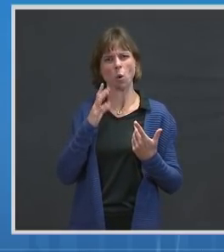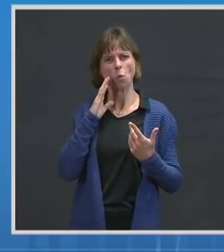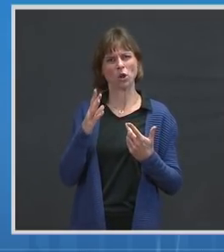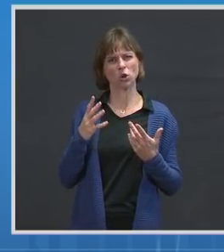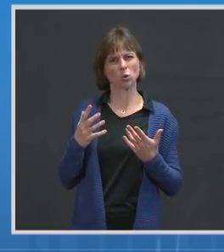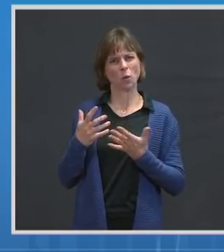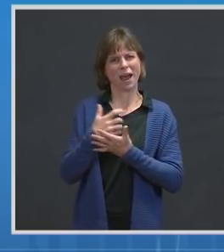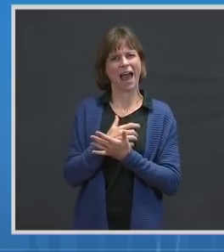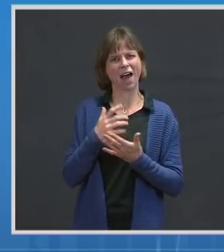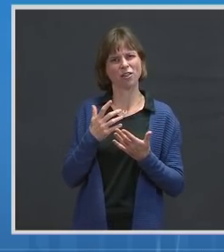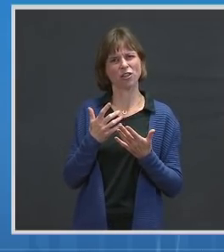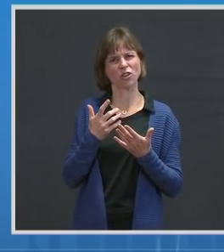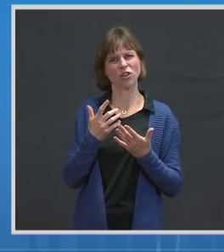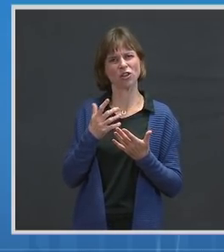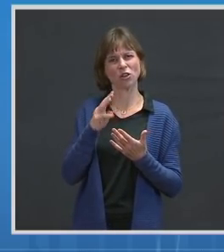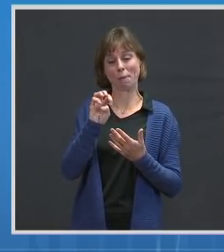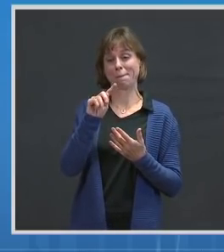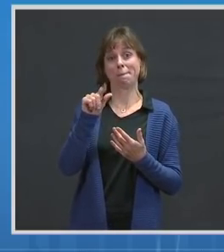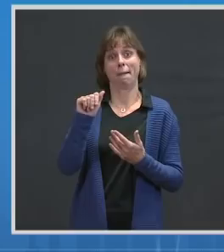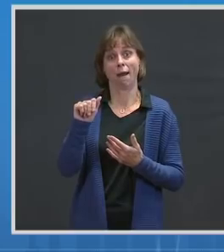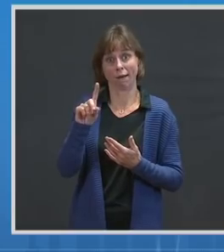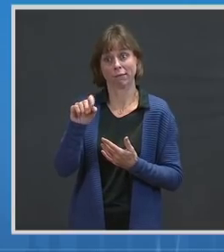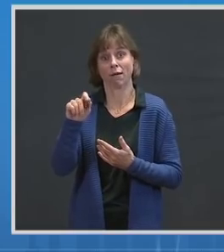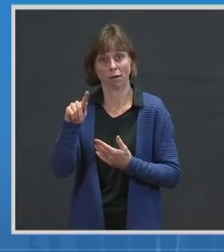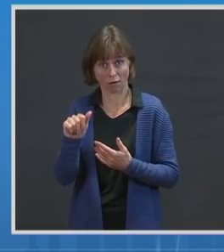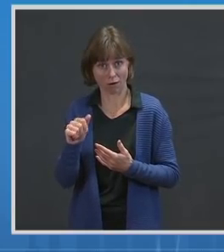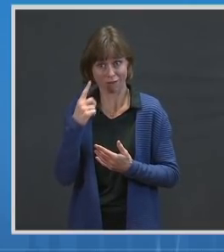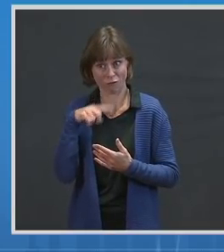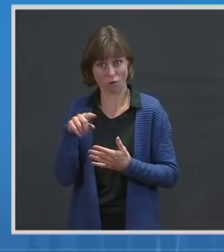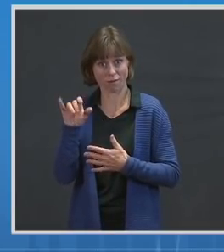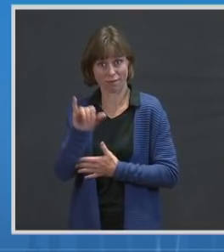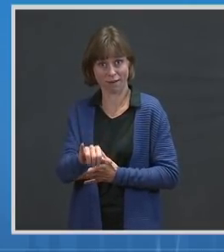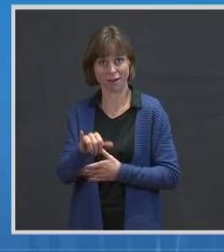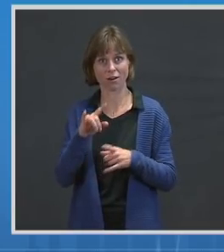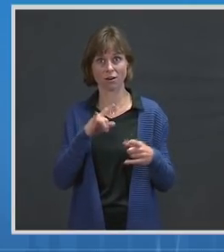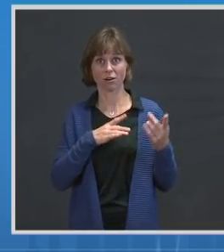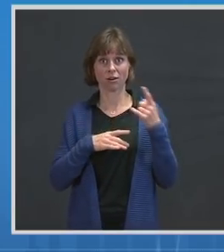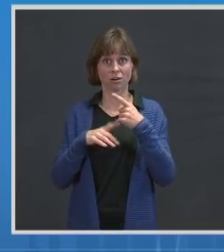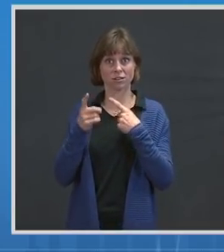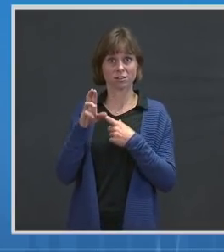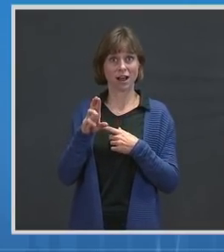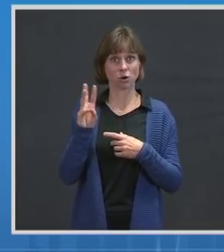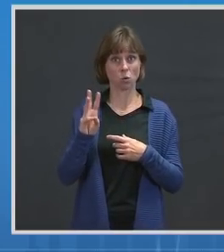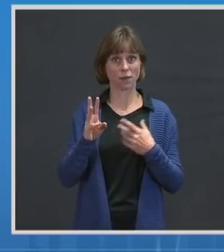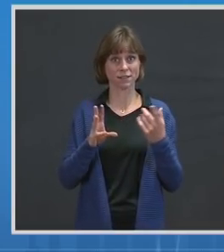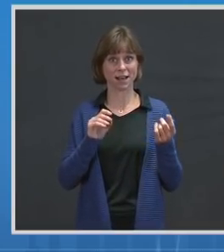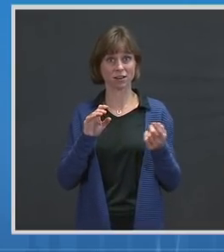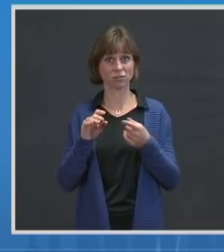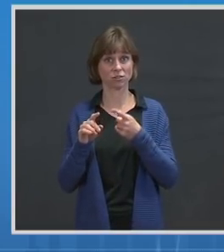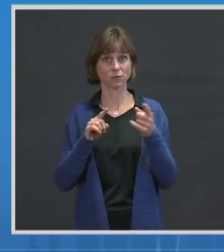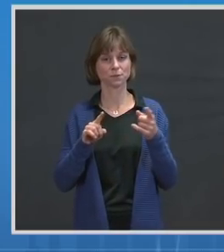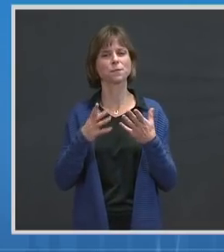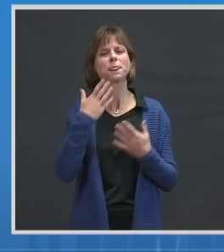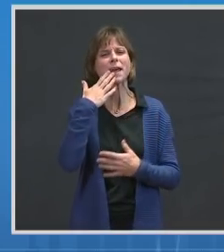Thank you. Mr. Zients: So, Carole, why don't you start and then, Dr. Walensky, you should also add your perspective. Ms. Johnson: Thank you so much for the question